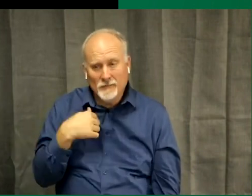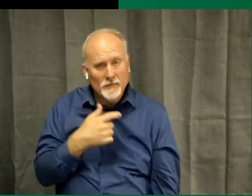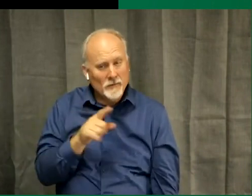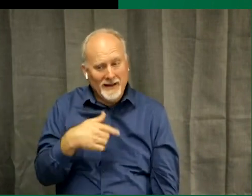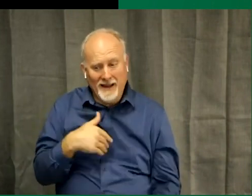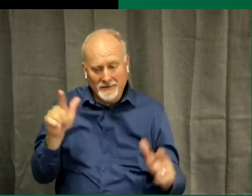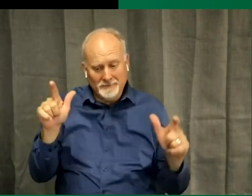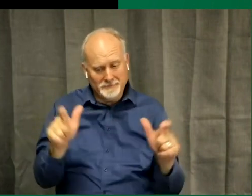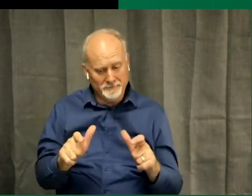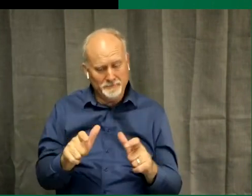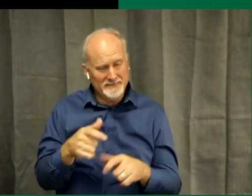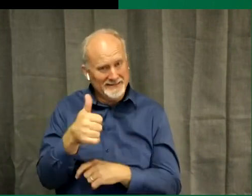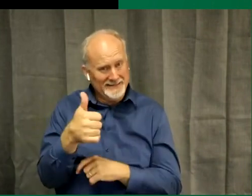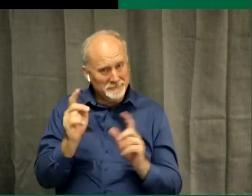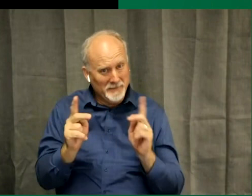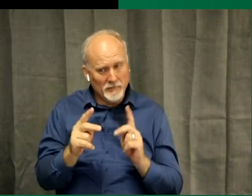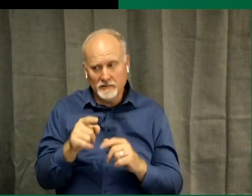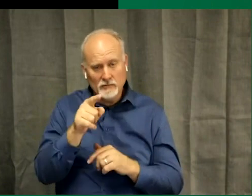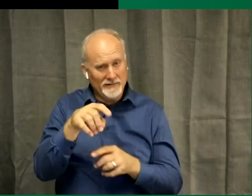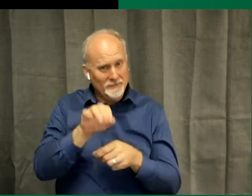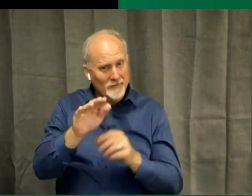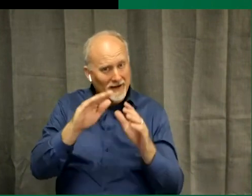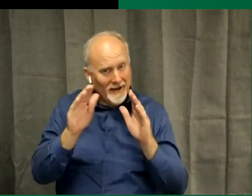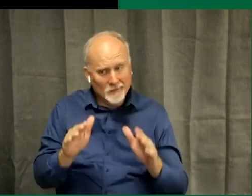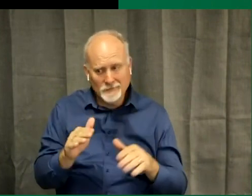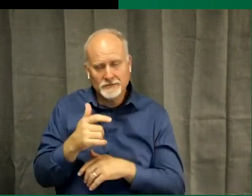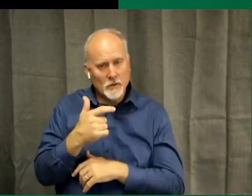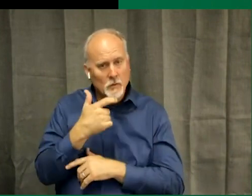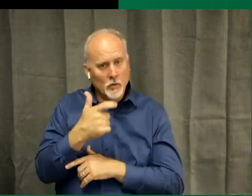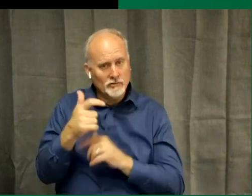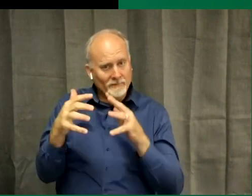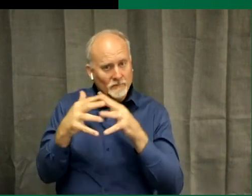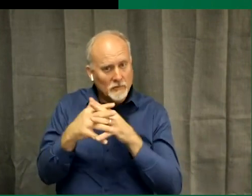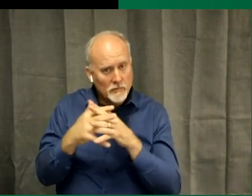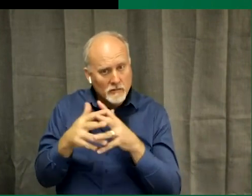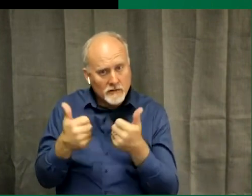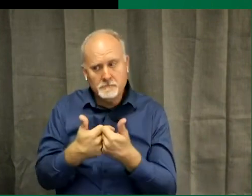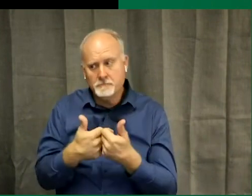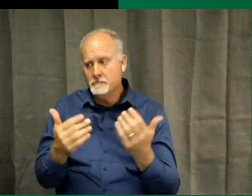people which maybe that's you hanging out in your house watching football or listening to music with